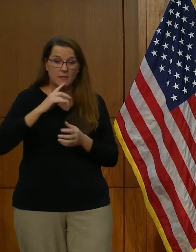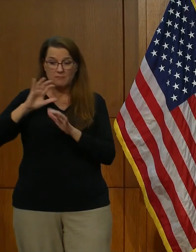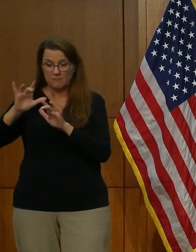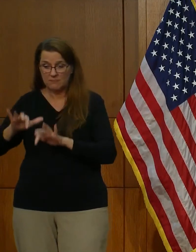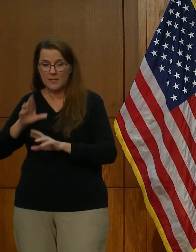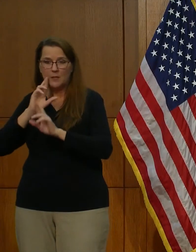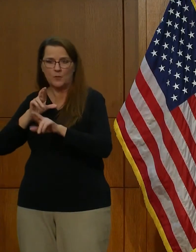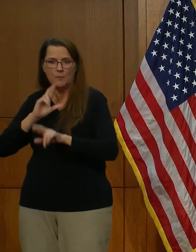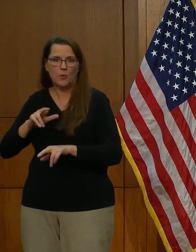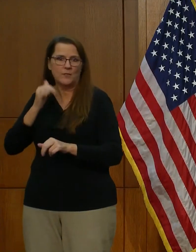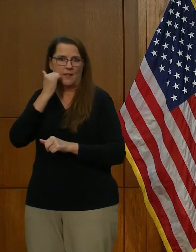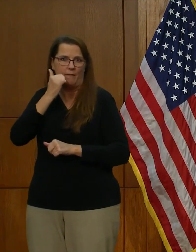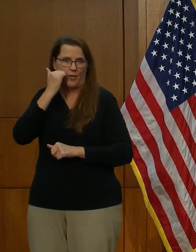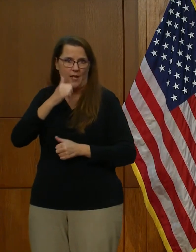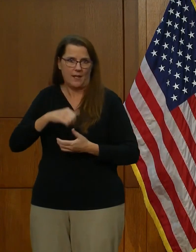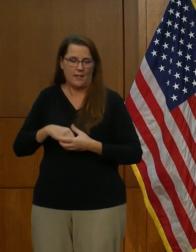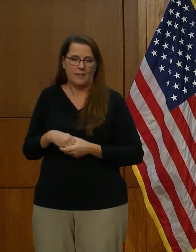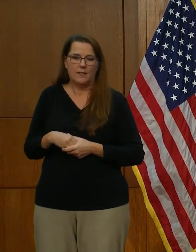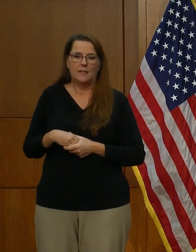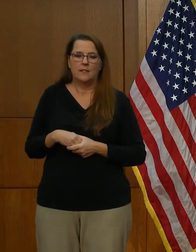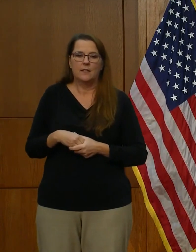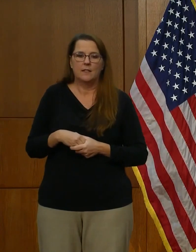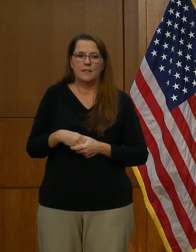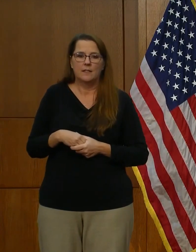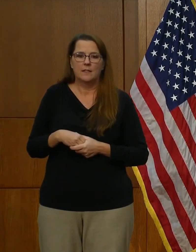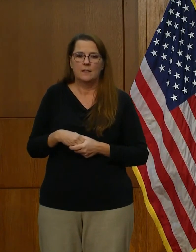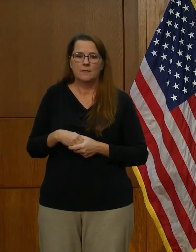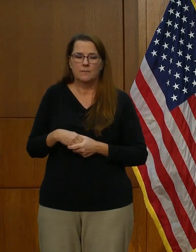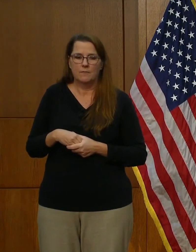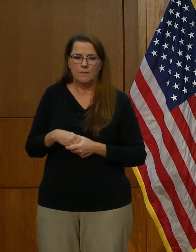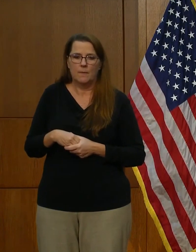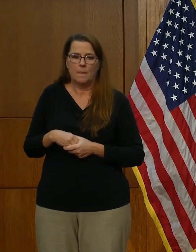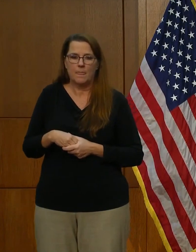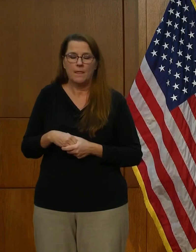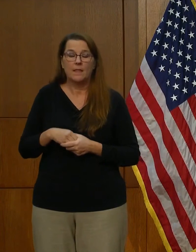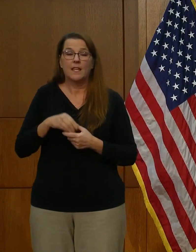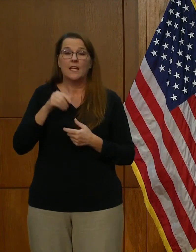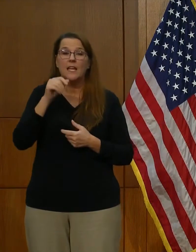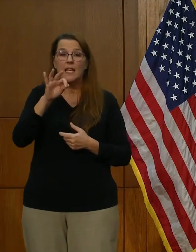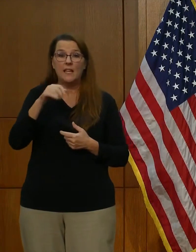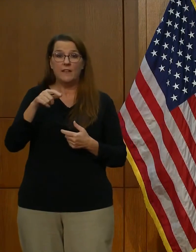THESE THESE REPORTS EVERY